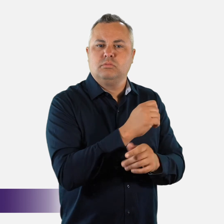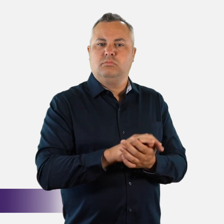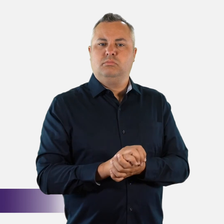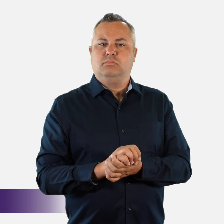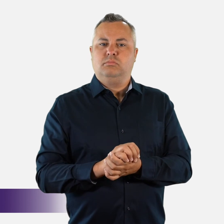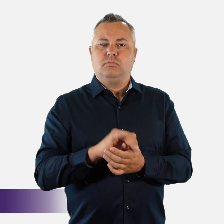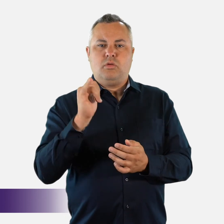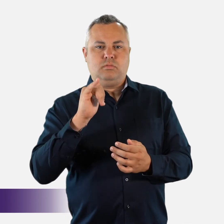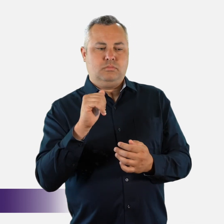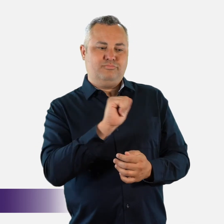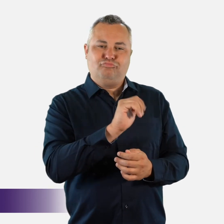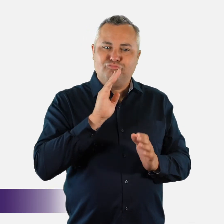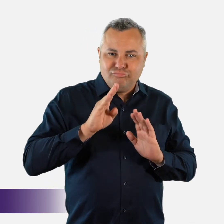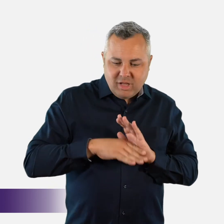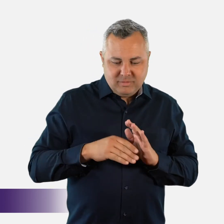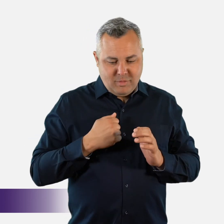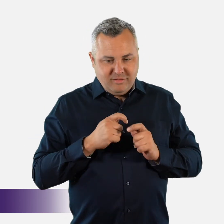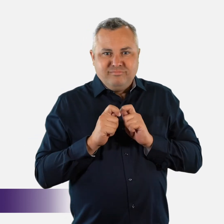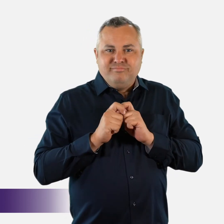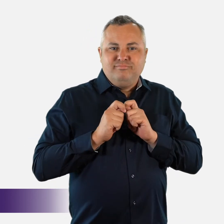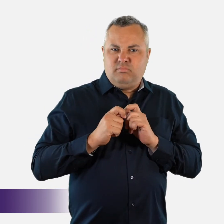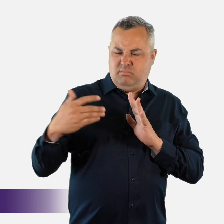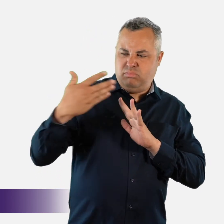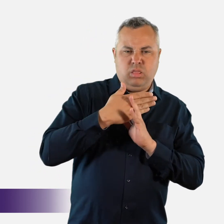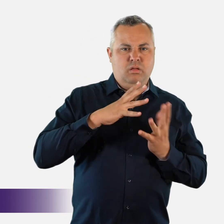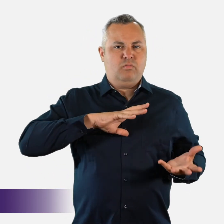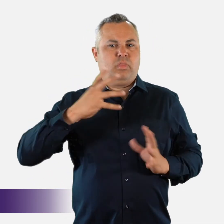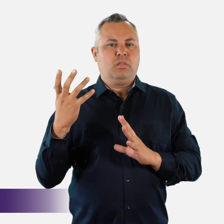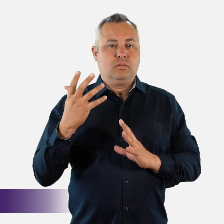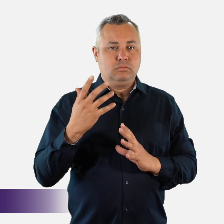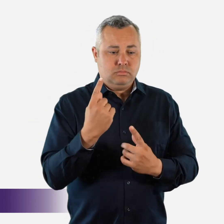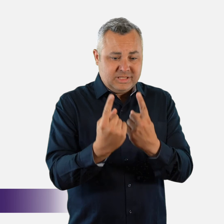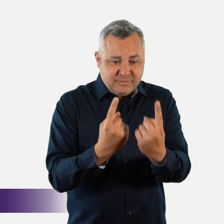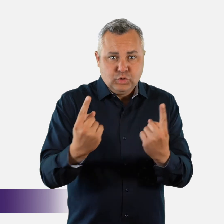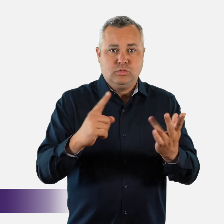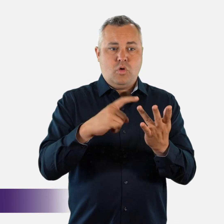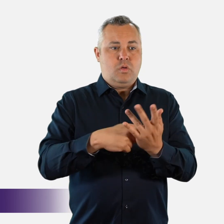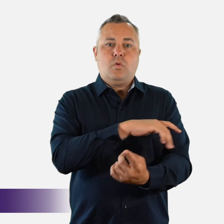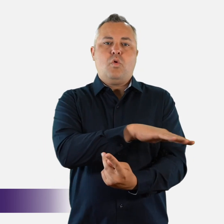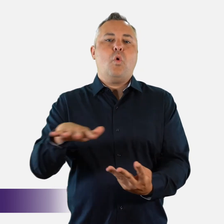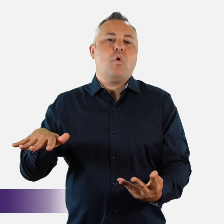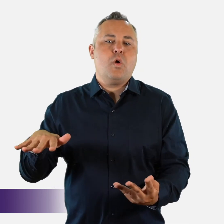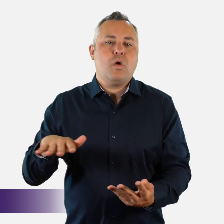and significant violations of privacy and dignity on a systemic or individual basis.